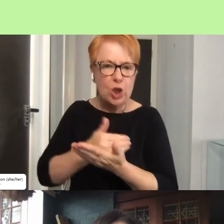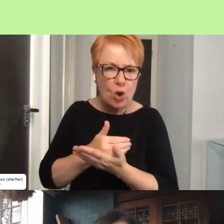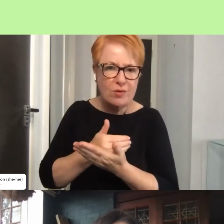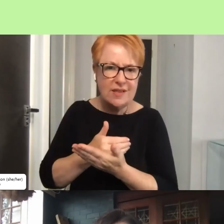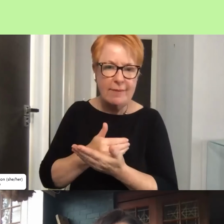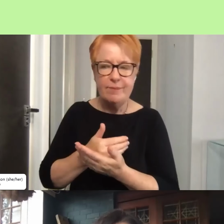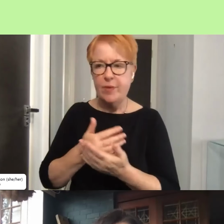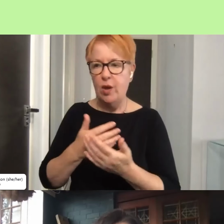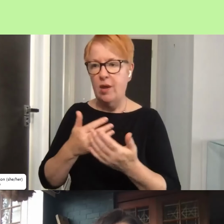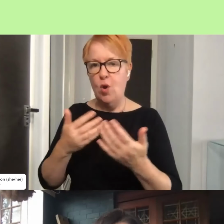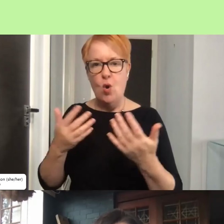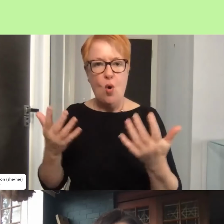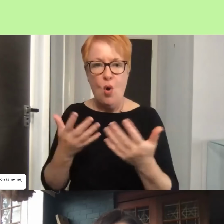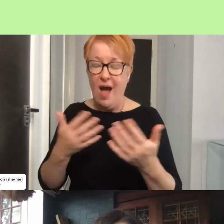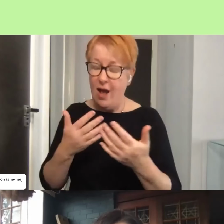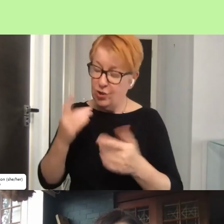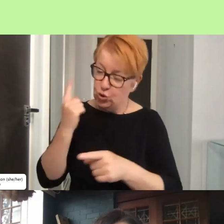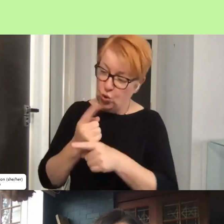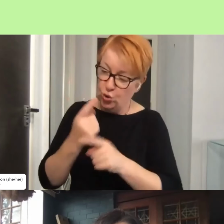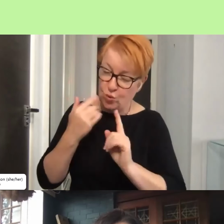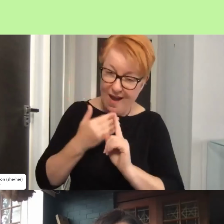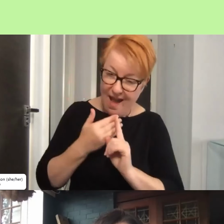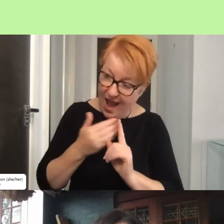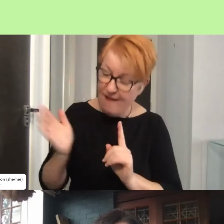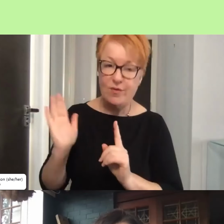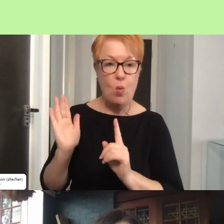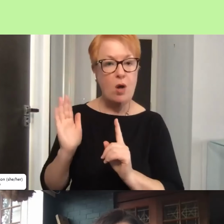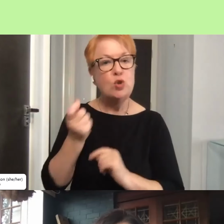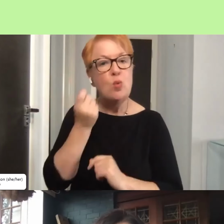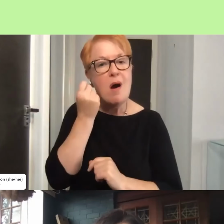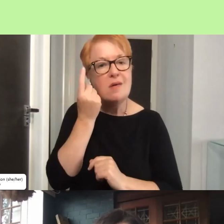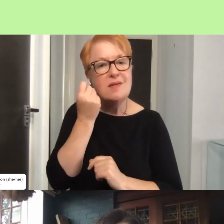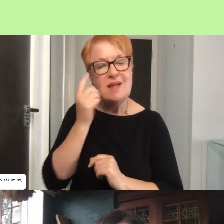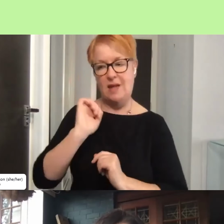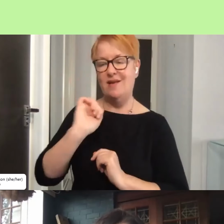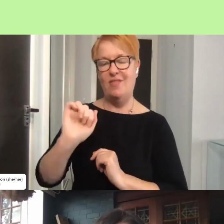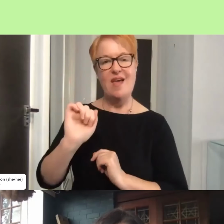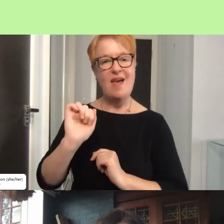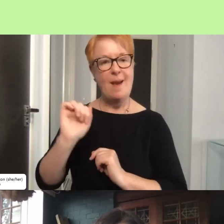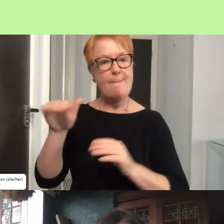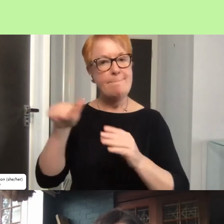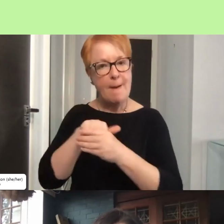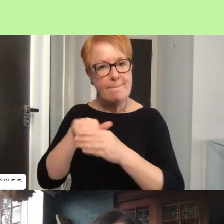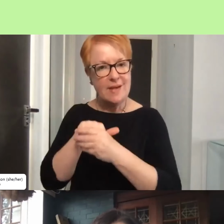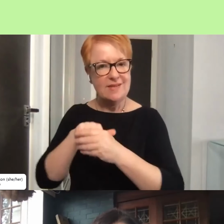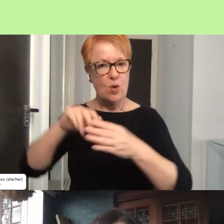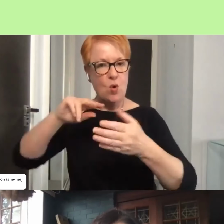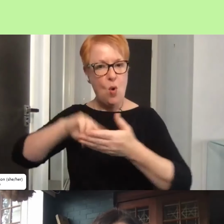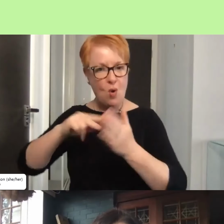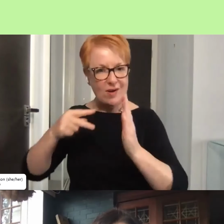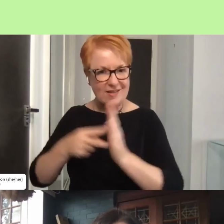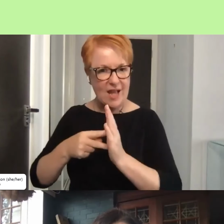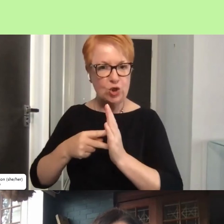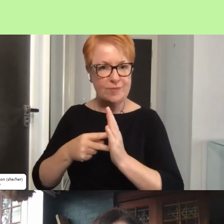we need to talk to everyone to understand the members of this organisation are not just like, they cannot pull